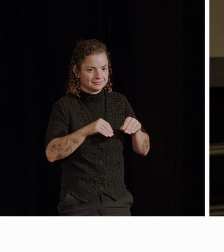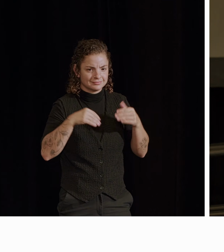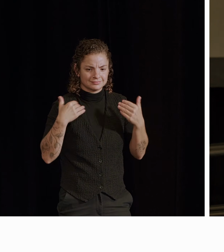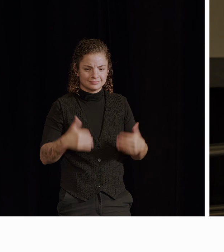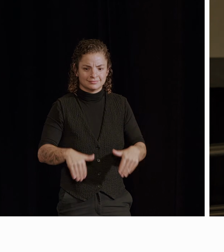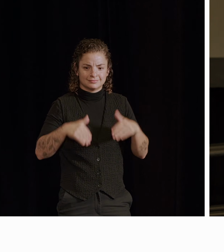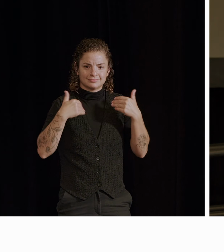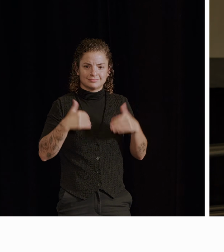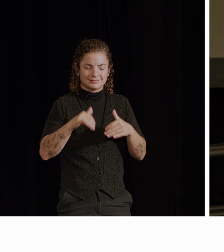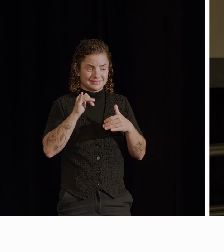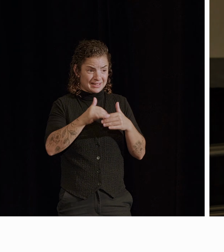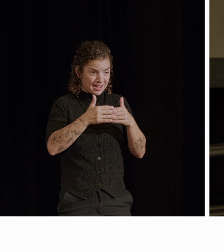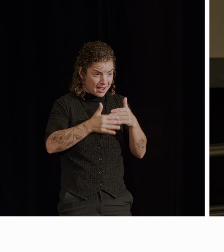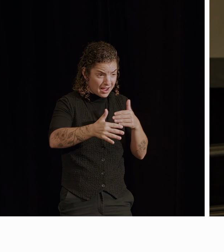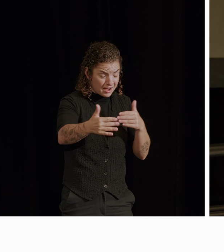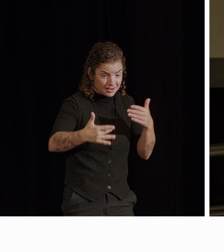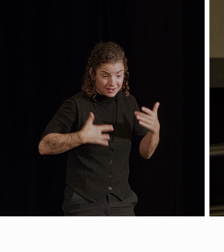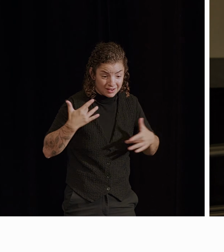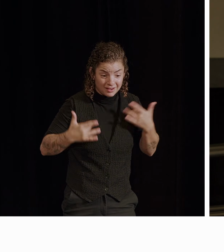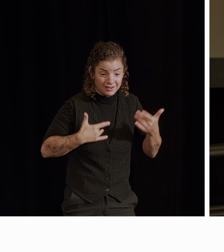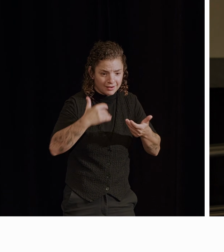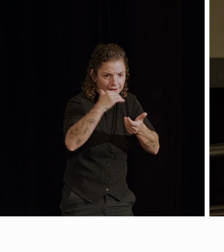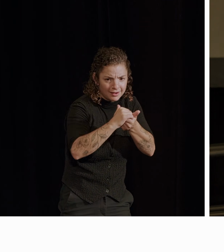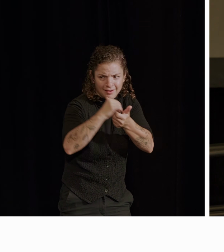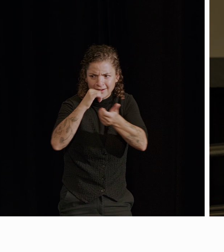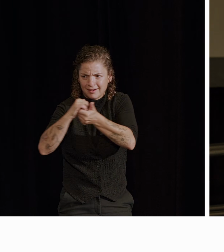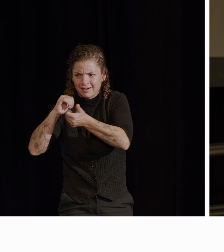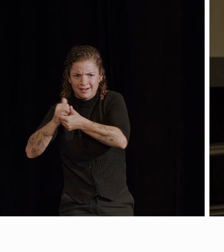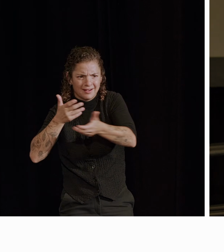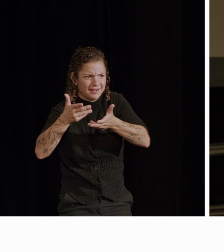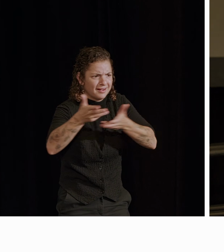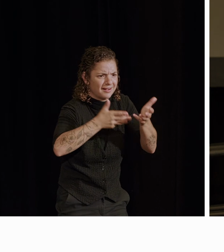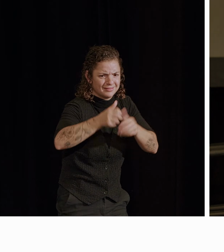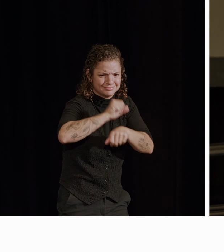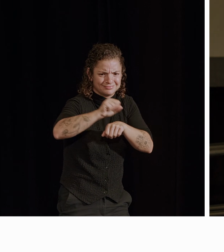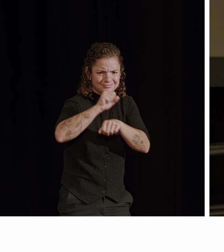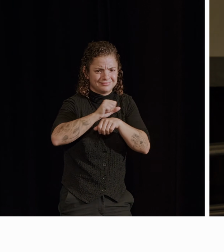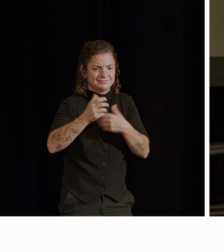Industry, academia, healthcare professionals,